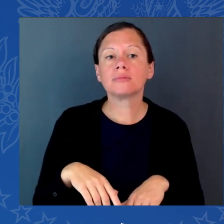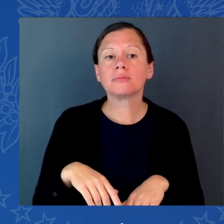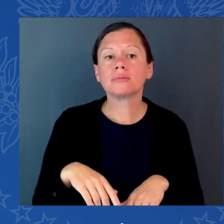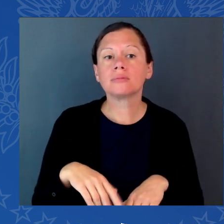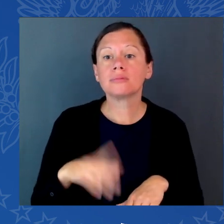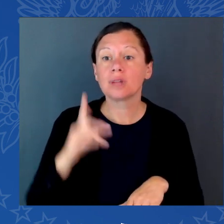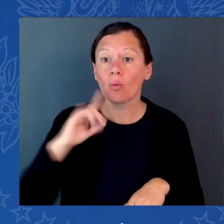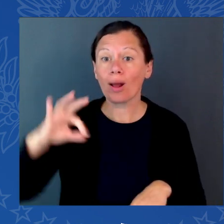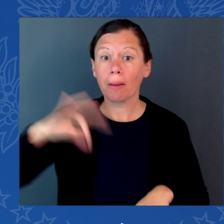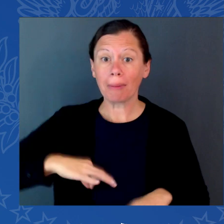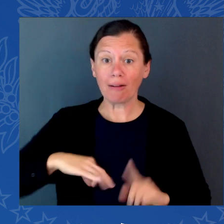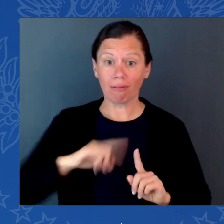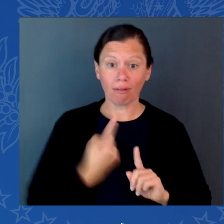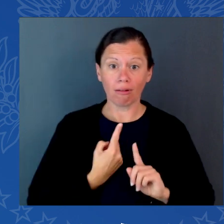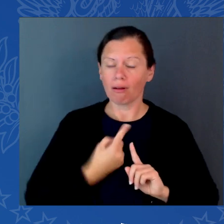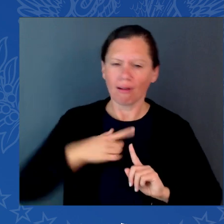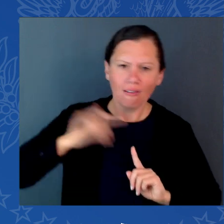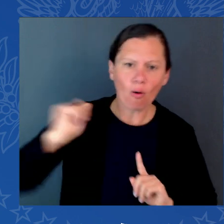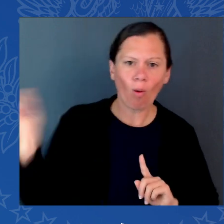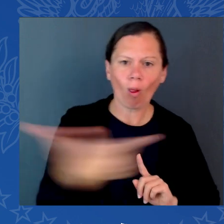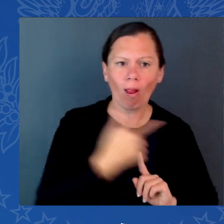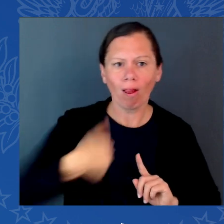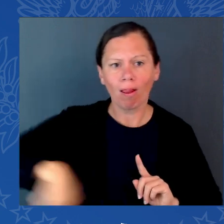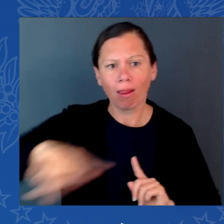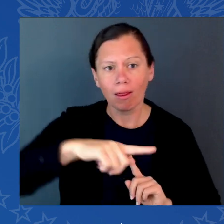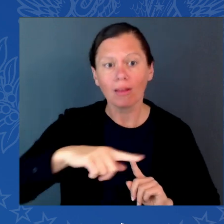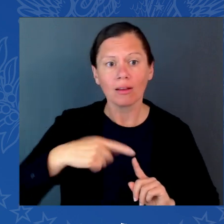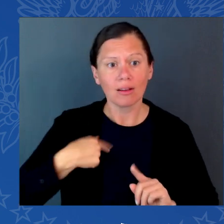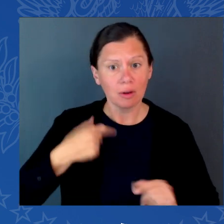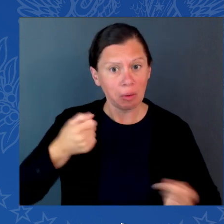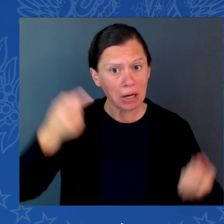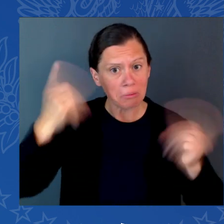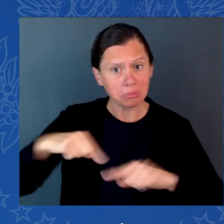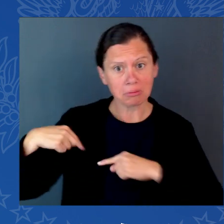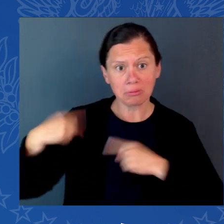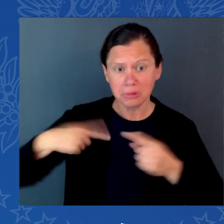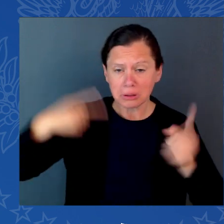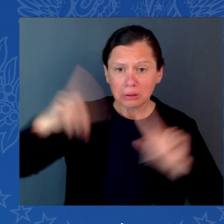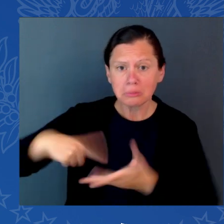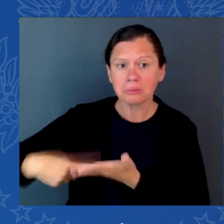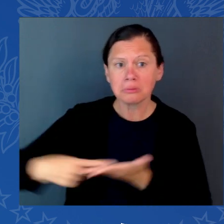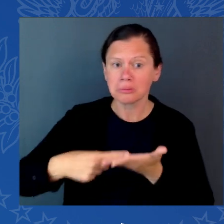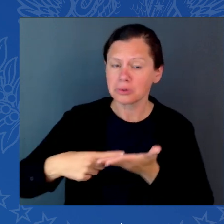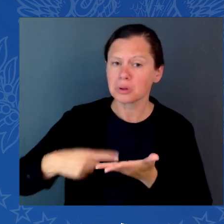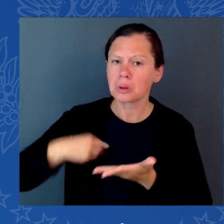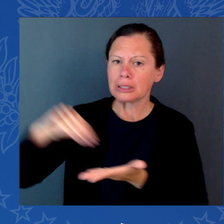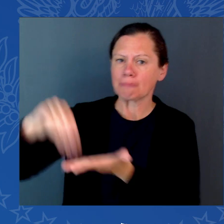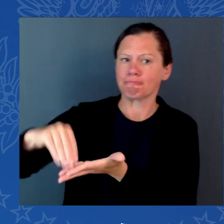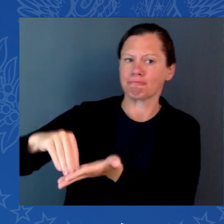achieving what we agreed upon in this memorandum requires the immediate start to develop the necessary mechanisms